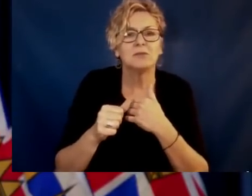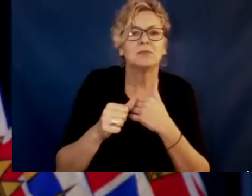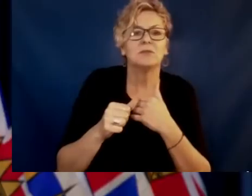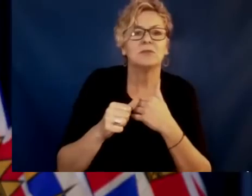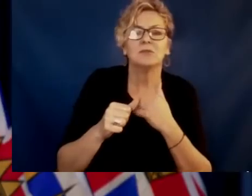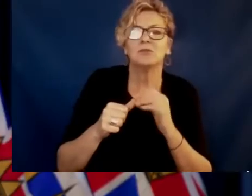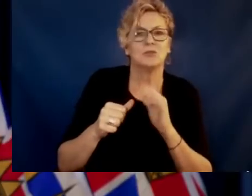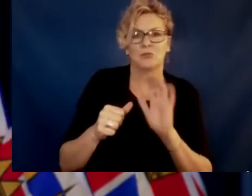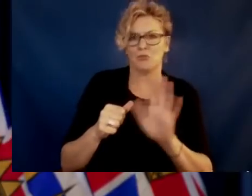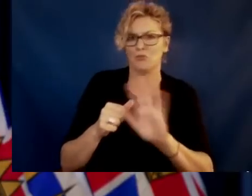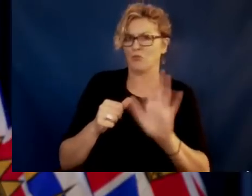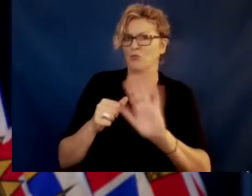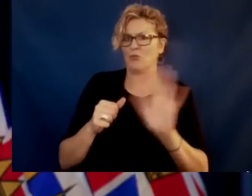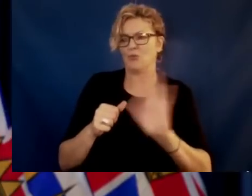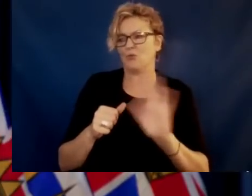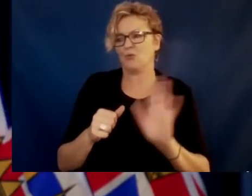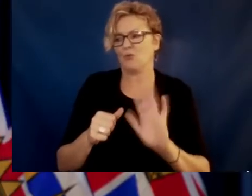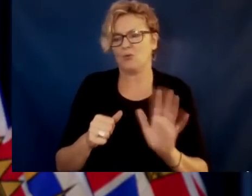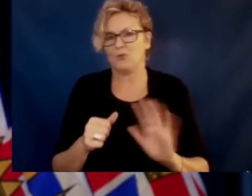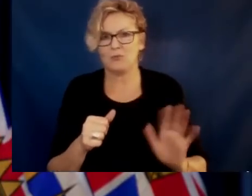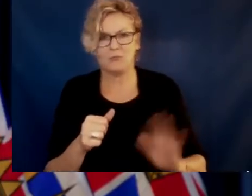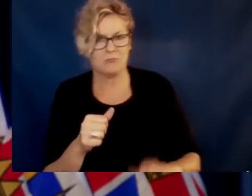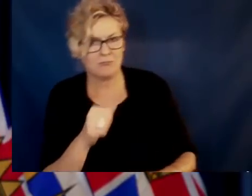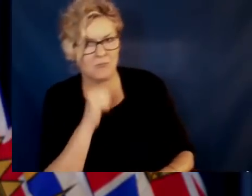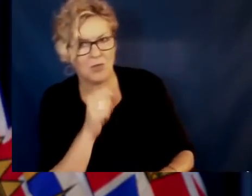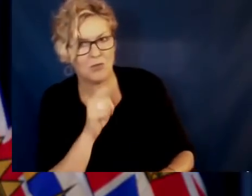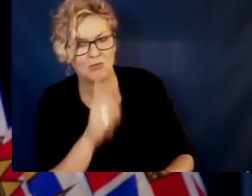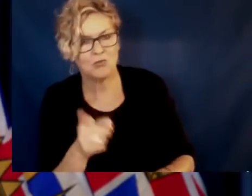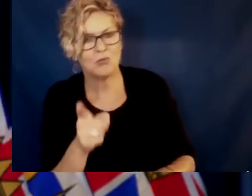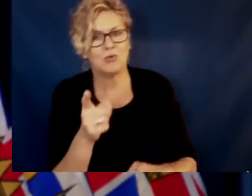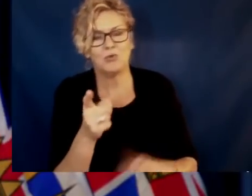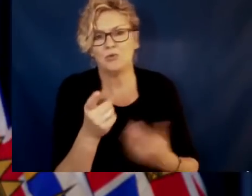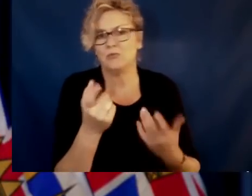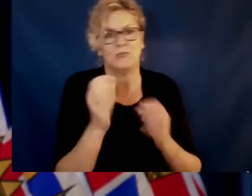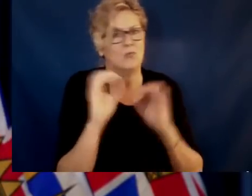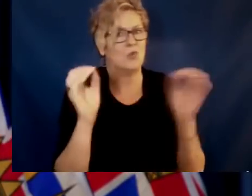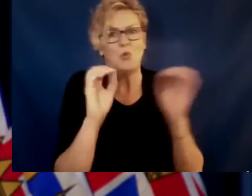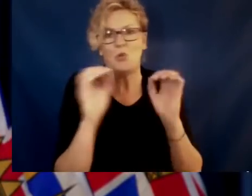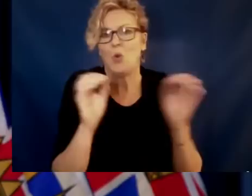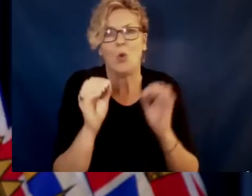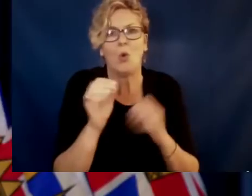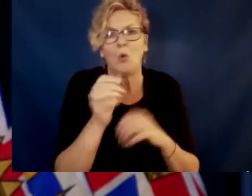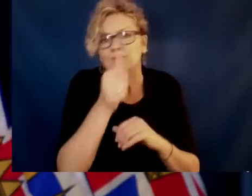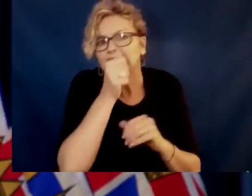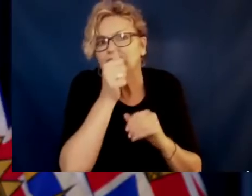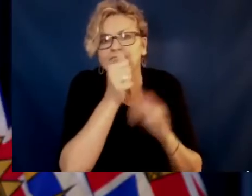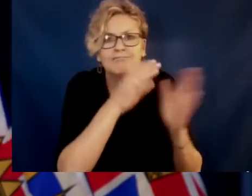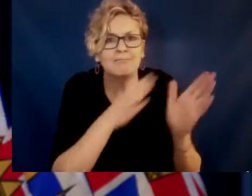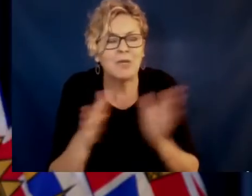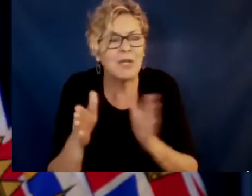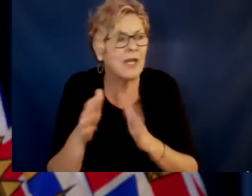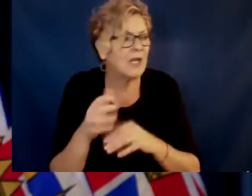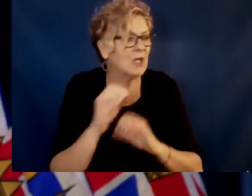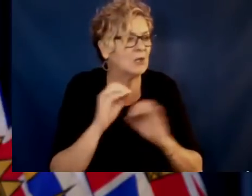There's a very good reason for that that, and it's about finding a balance. Every single exposure event is being posted,